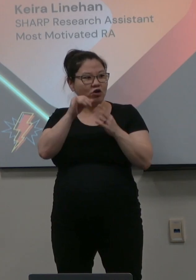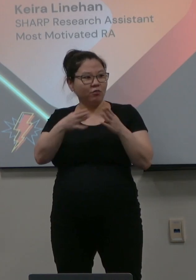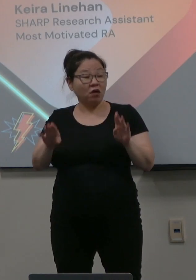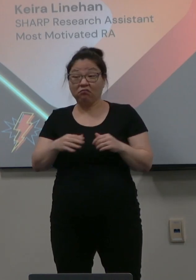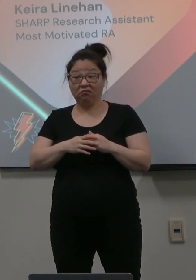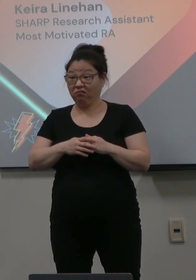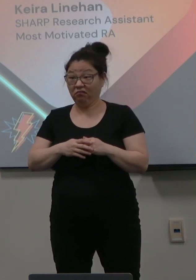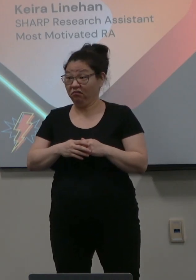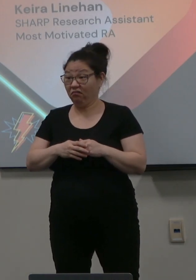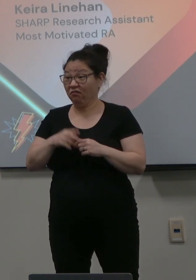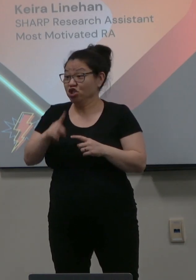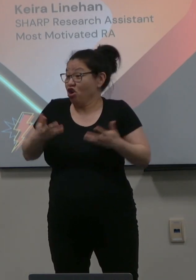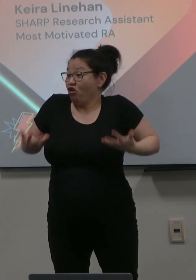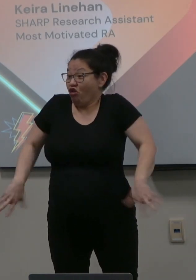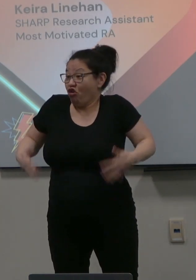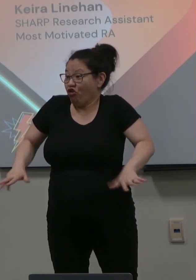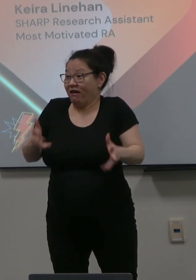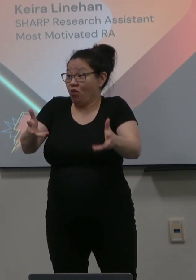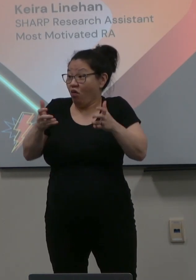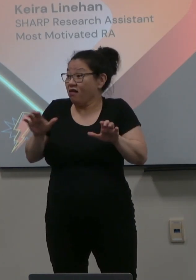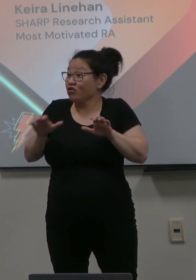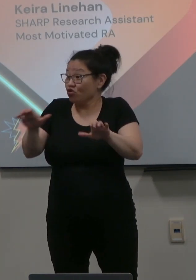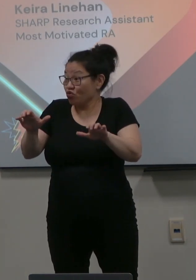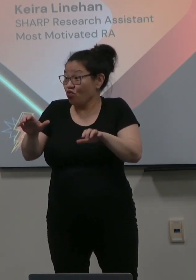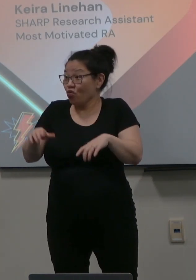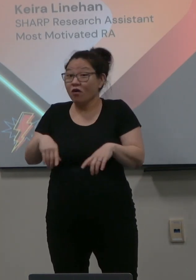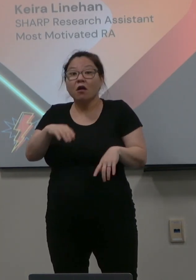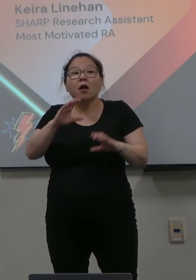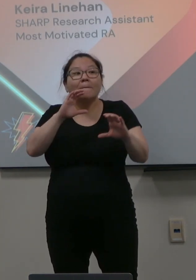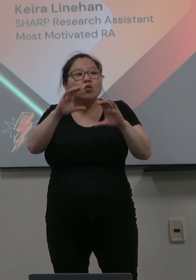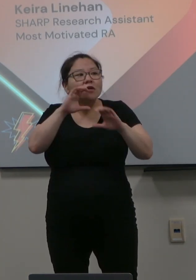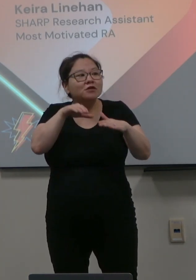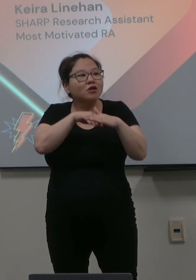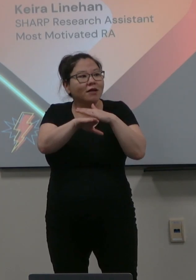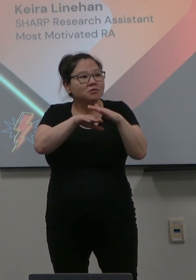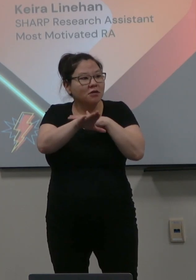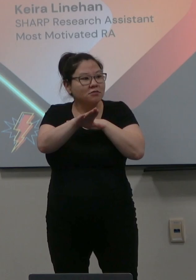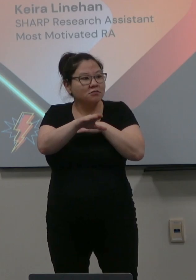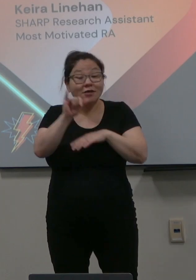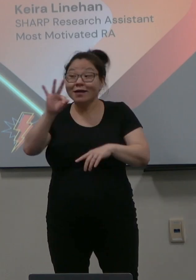access, something really broad." But no, she already wanted to do something really specific,